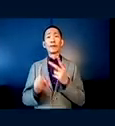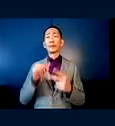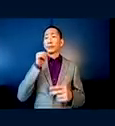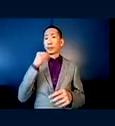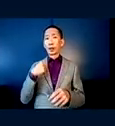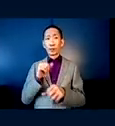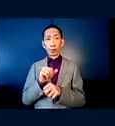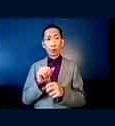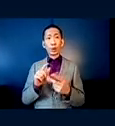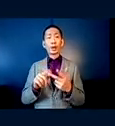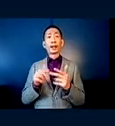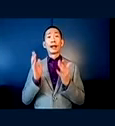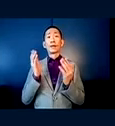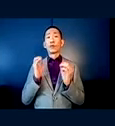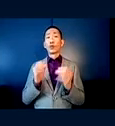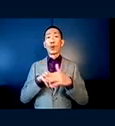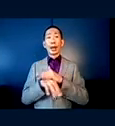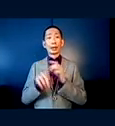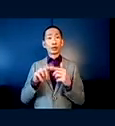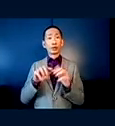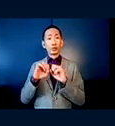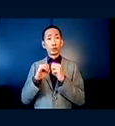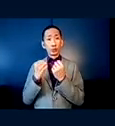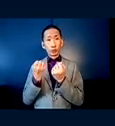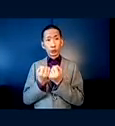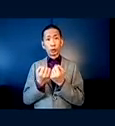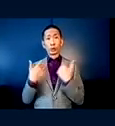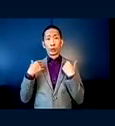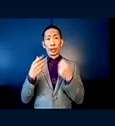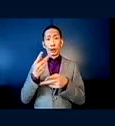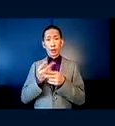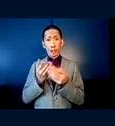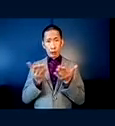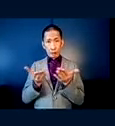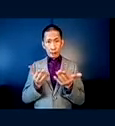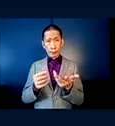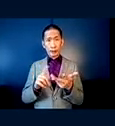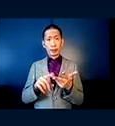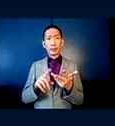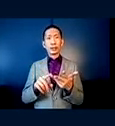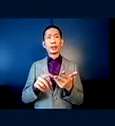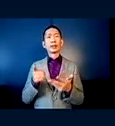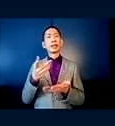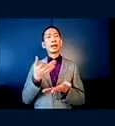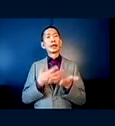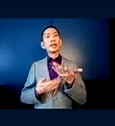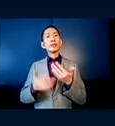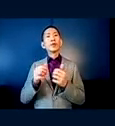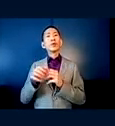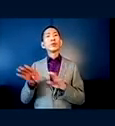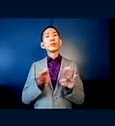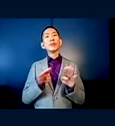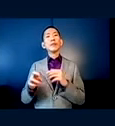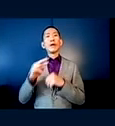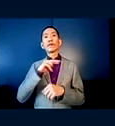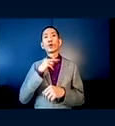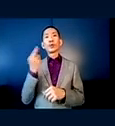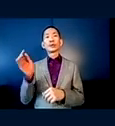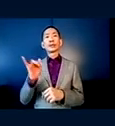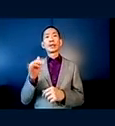INEQUITIES, ISSUES LIKE POVERTY, UNEMPLOYMENT, LACK OF ACCESS TO SOCIAL AND TO HEALTHCARE SERVICES, THEY INTERMINGLE WITH